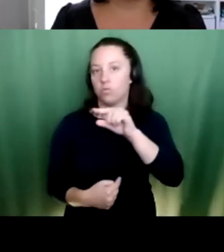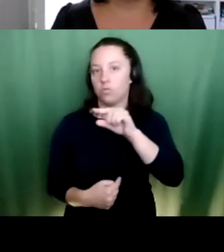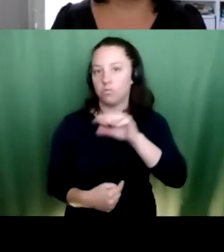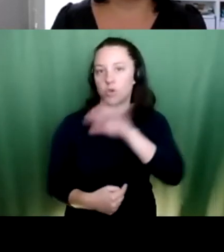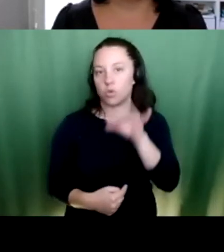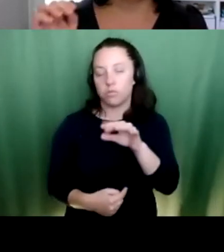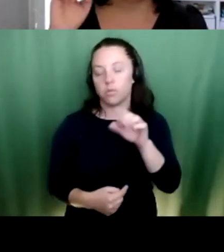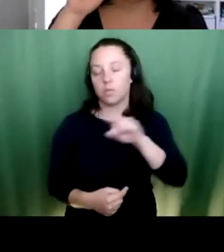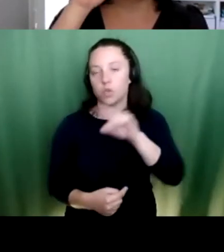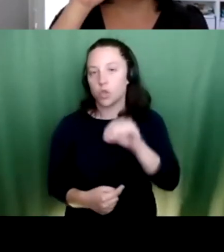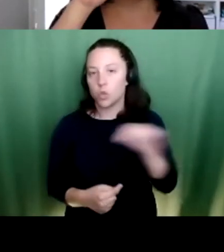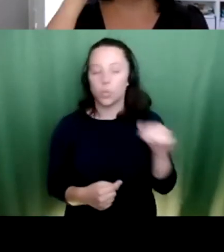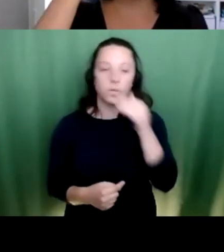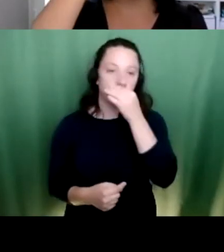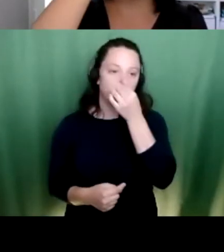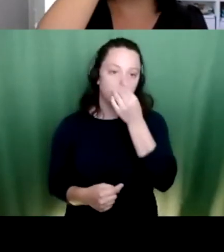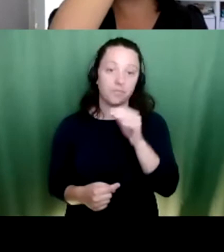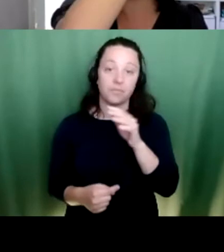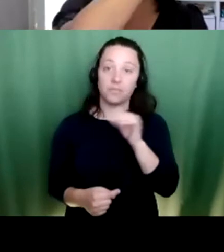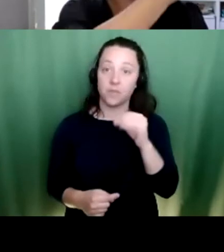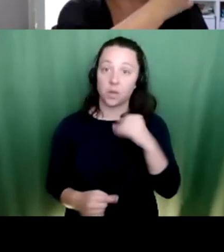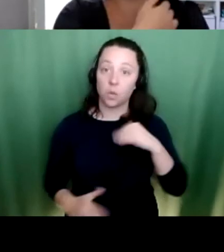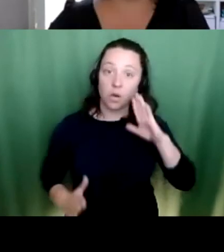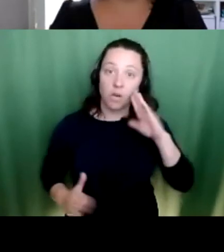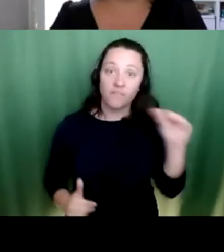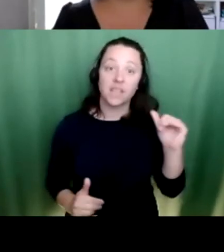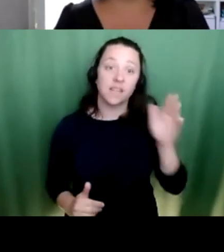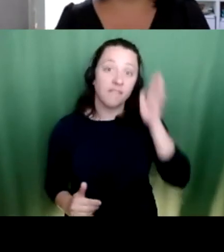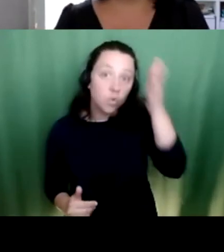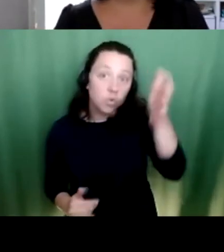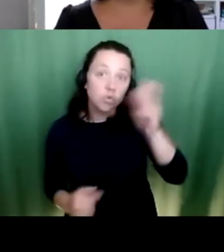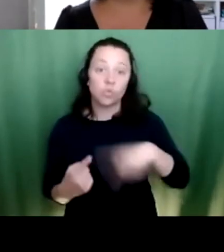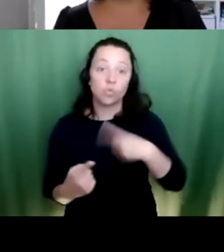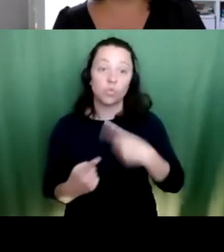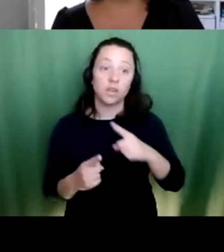Hopefully, in the future as we go forward that we don't go away from the virtual space,